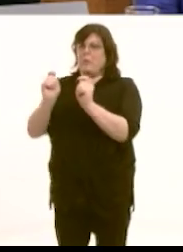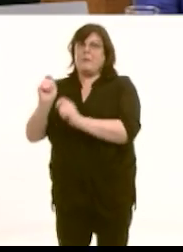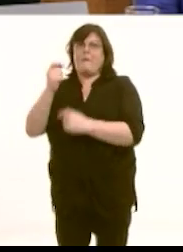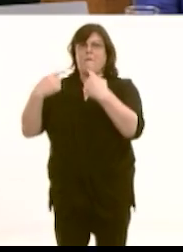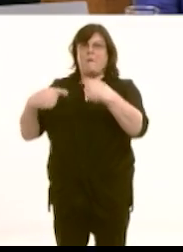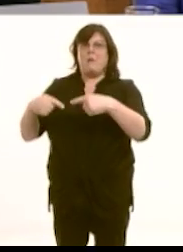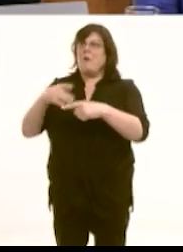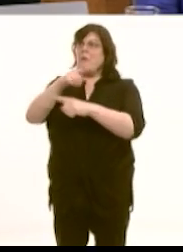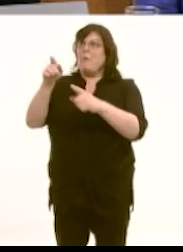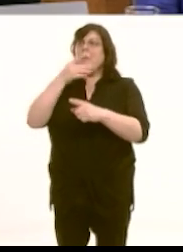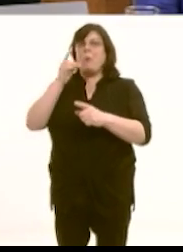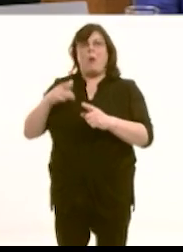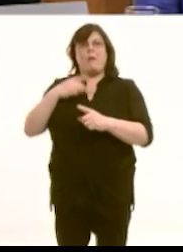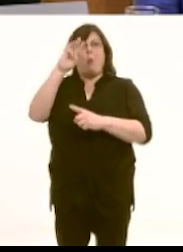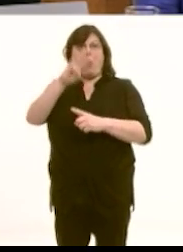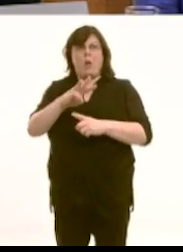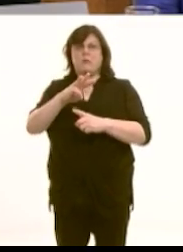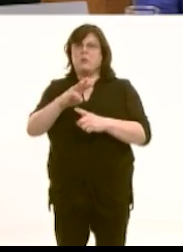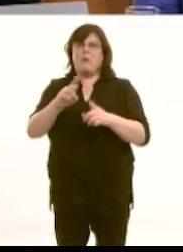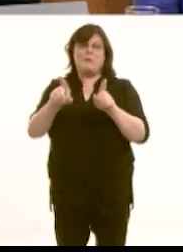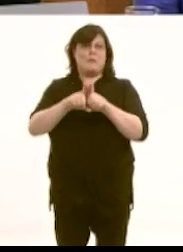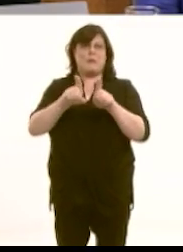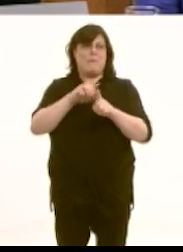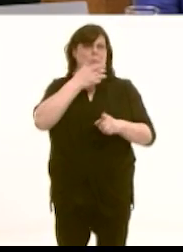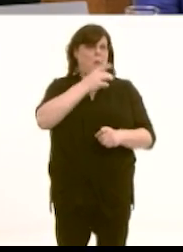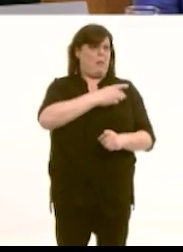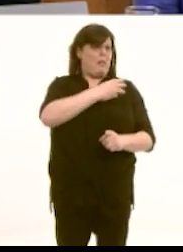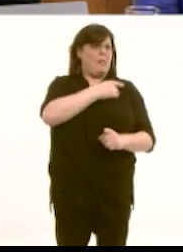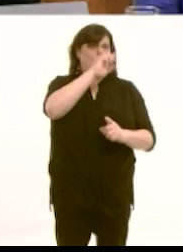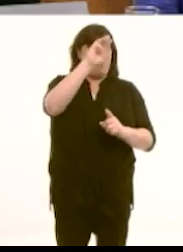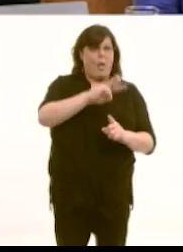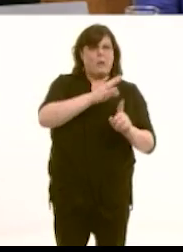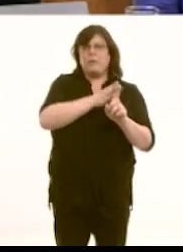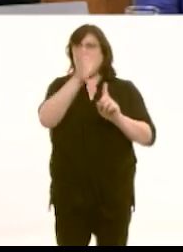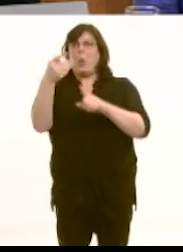And, of course, itís true vice versa because itís the Welsh health boards that pay for